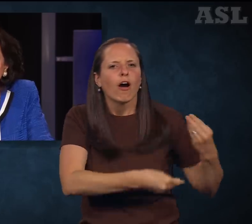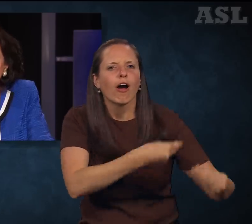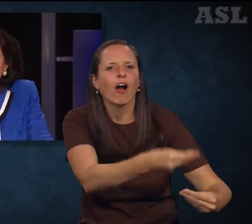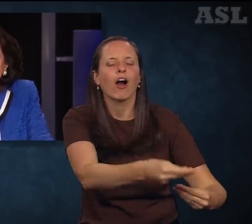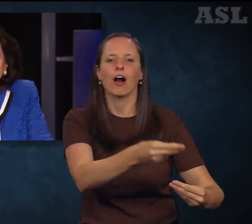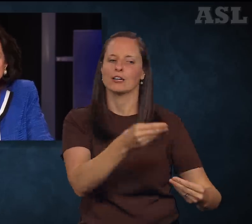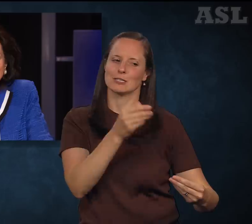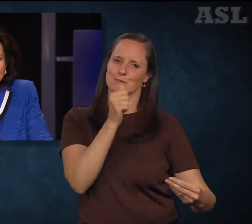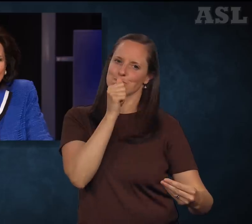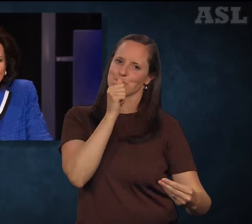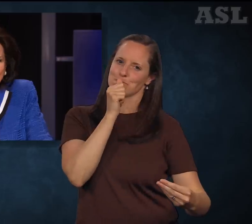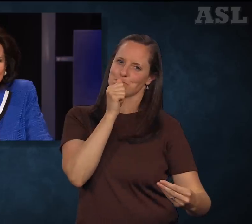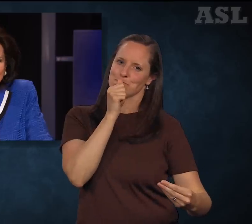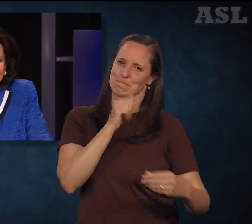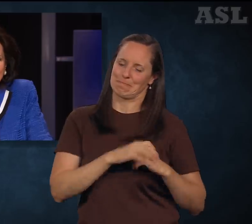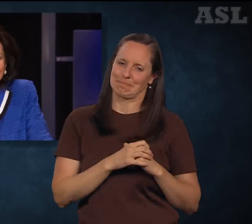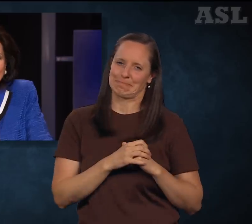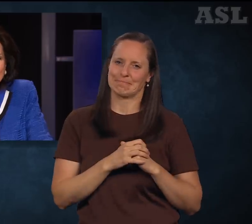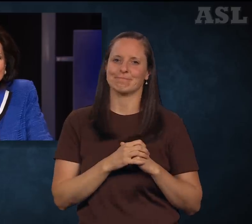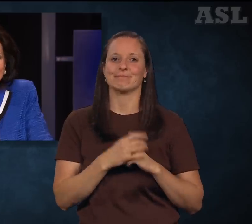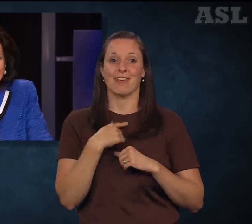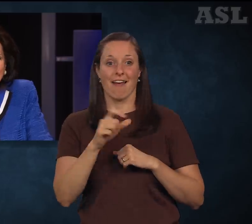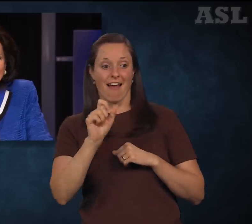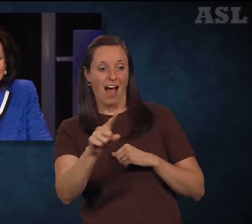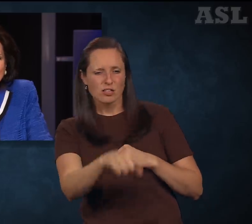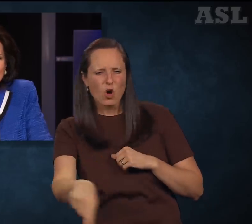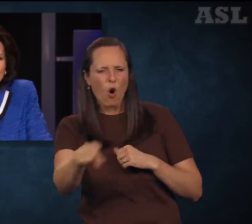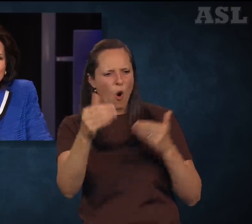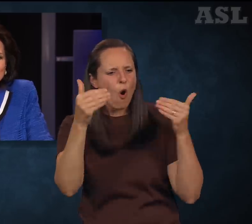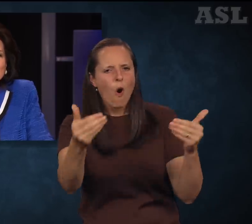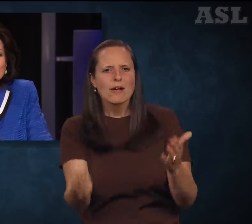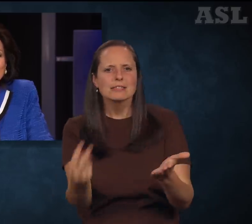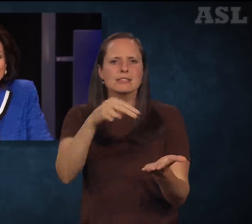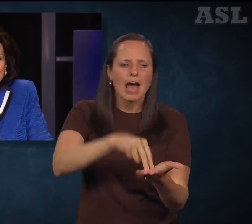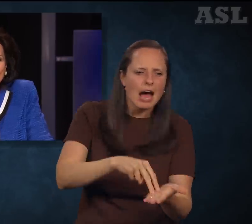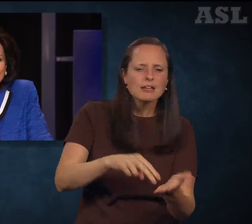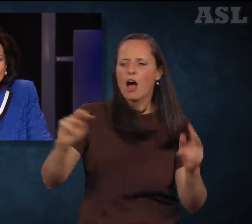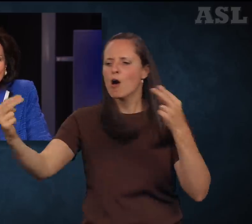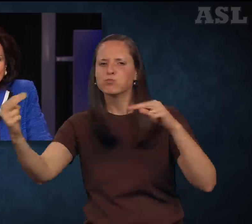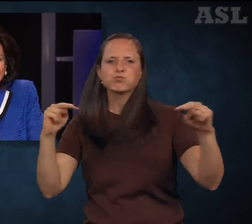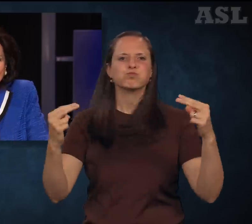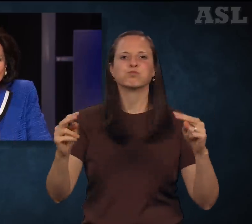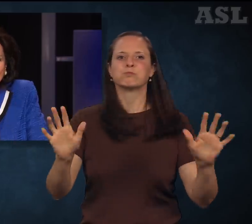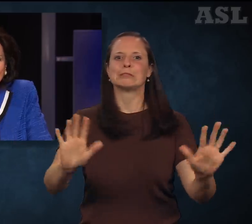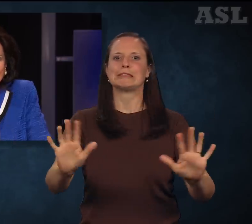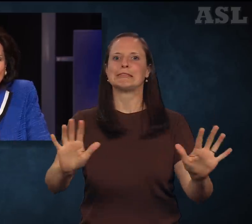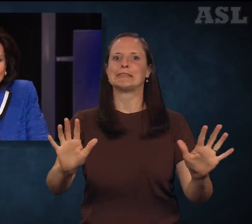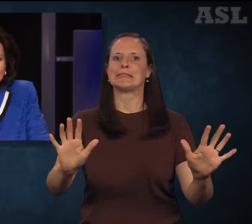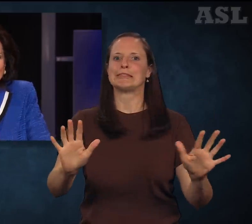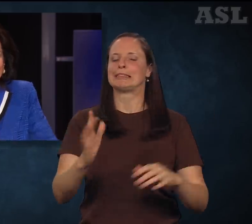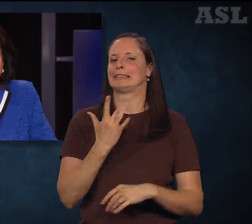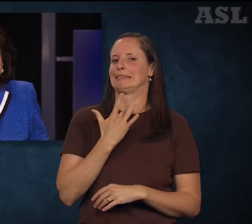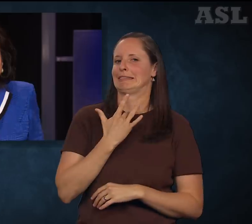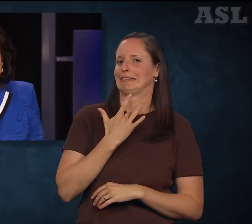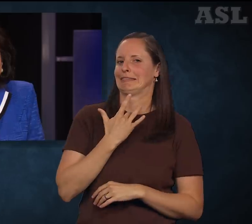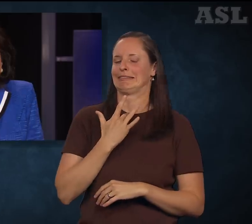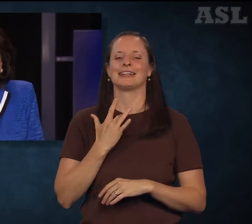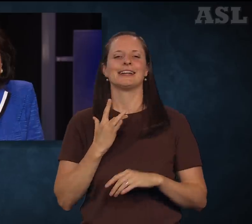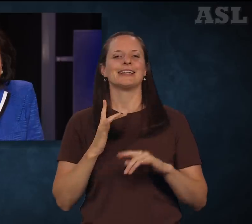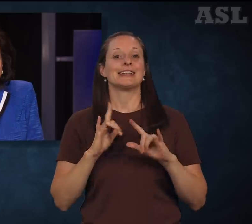LINEAGE, BECAUSE PATRIARCHAL BLESSINGS ARE SACRED AND THE